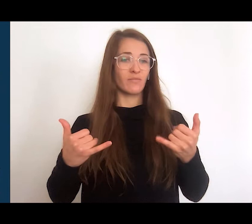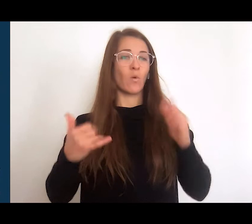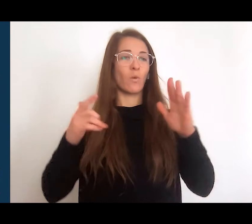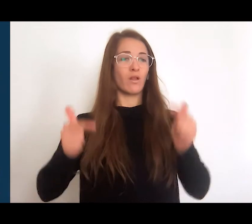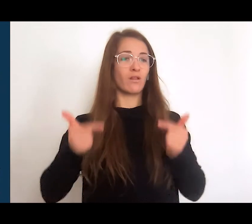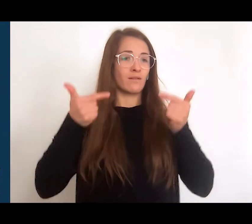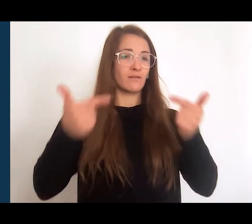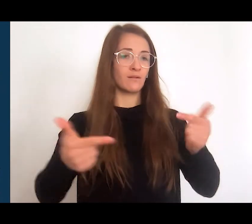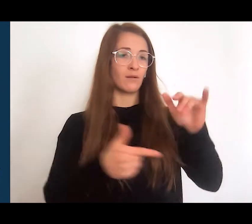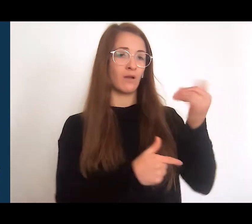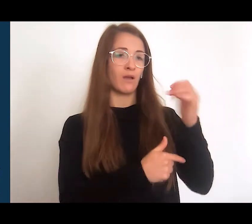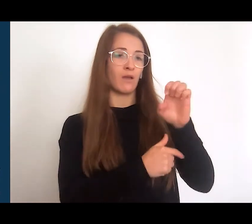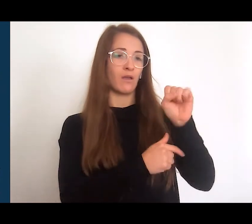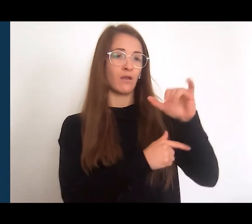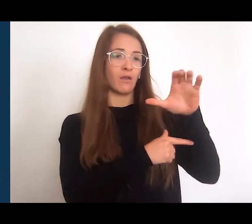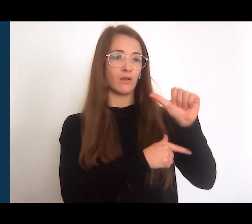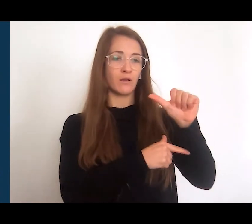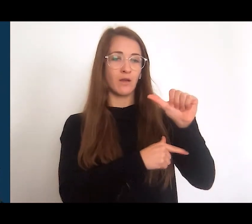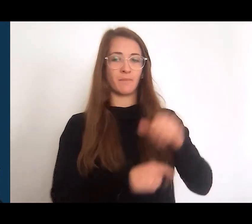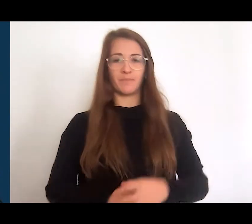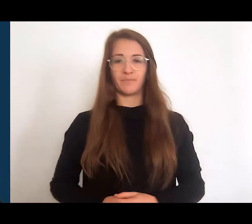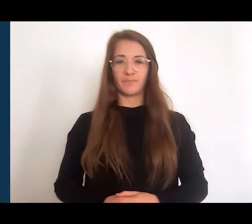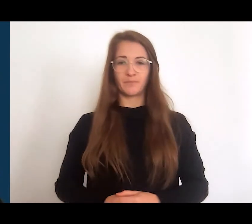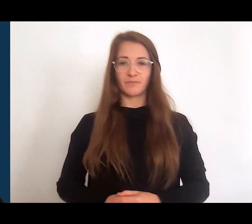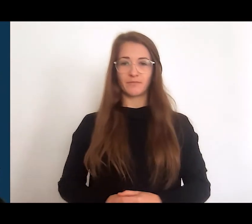SO I WILL PASS THIS OVER TO JESSICA.